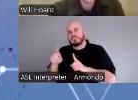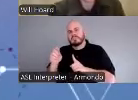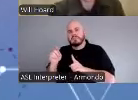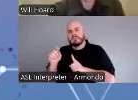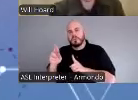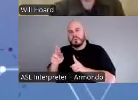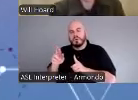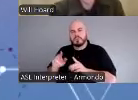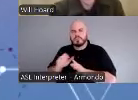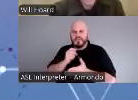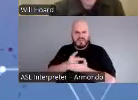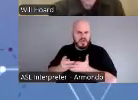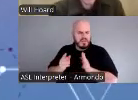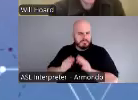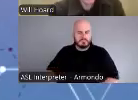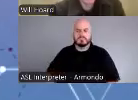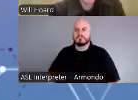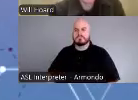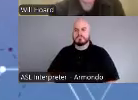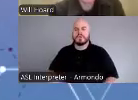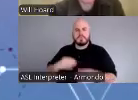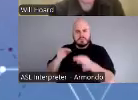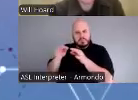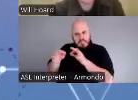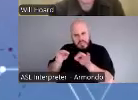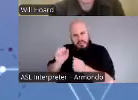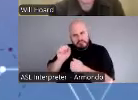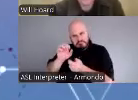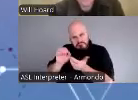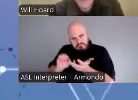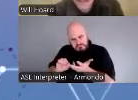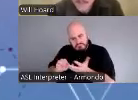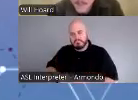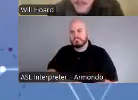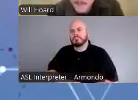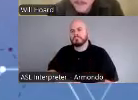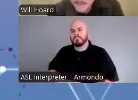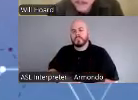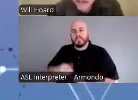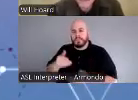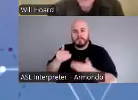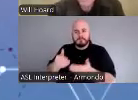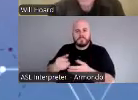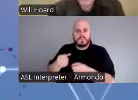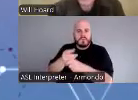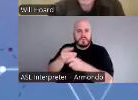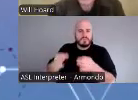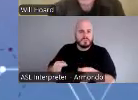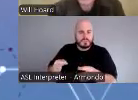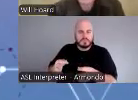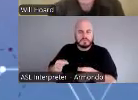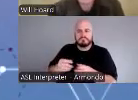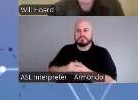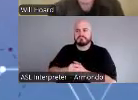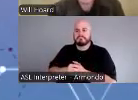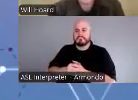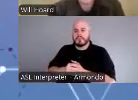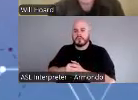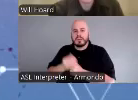So we kind of explained that to them. Make the choice. If it doesn't work for you, if it wasn't a good decision--